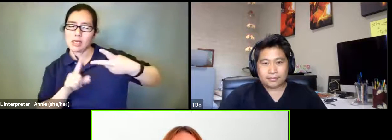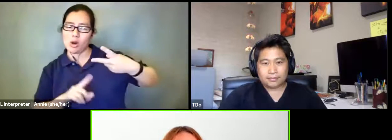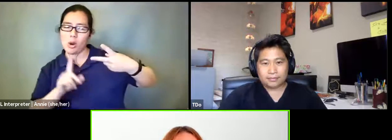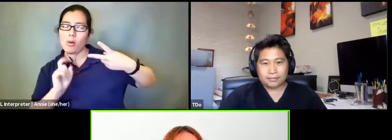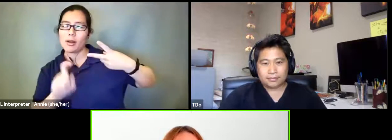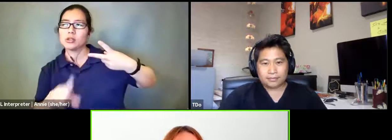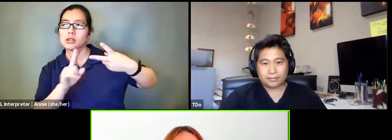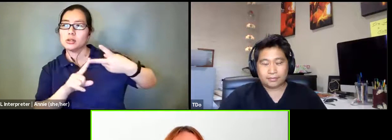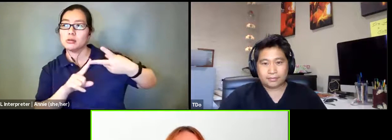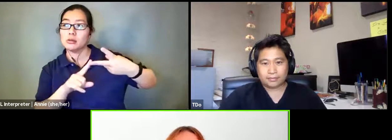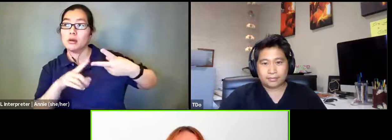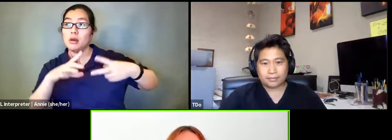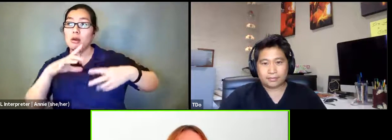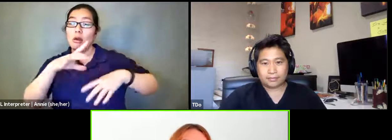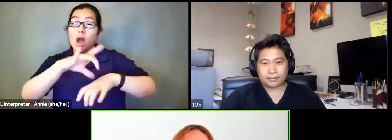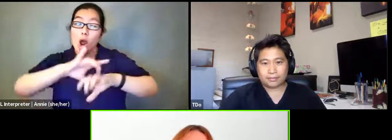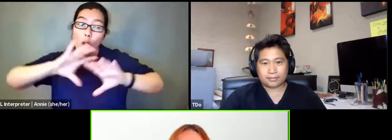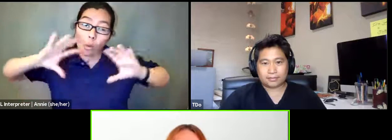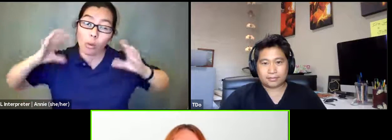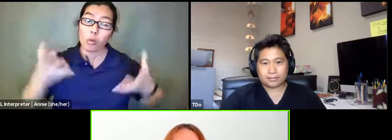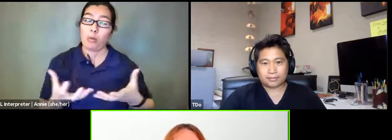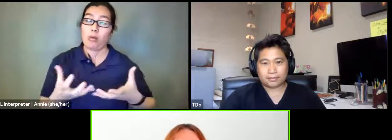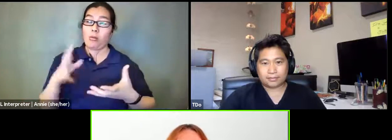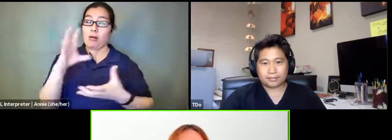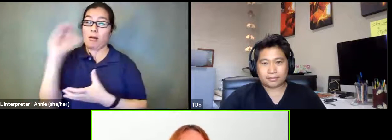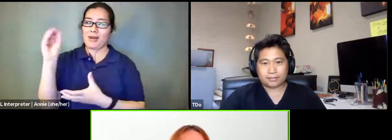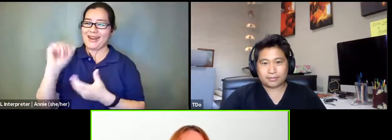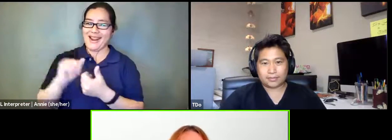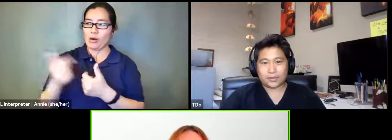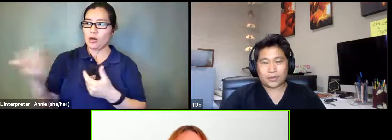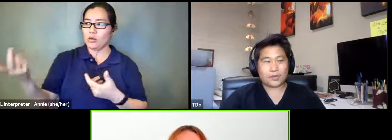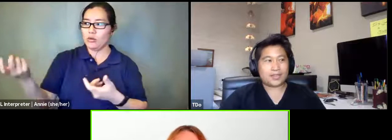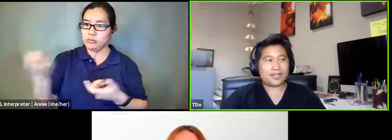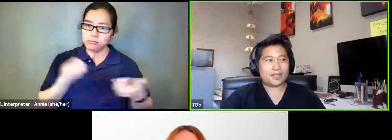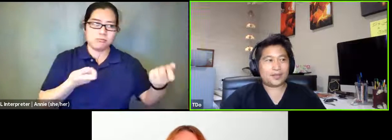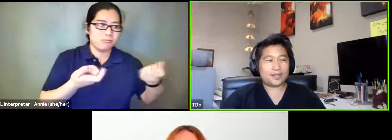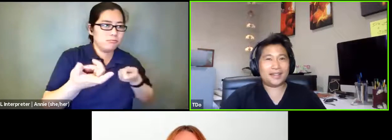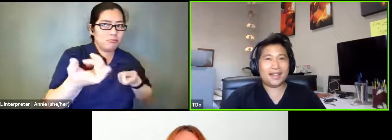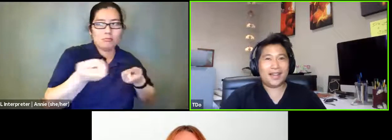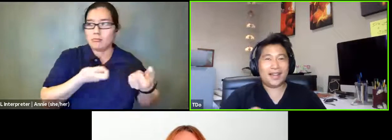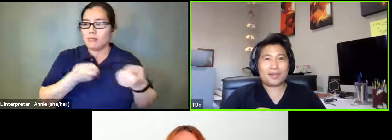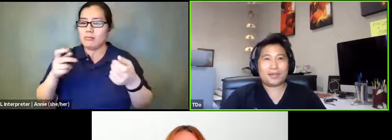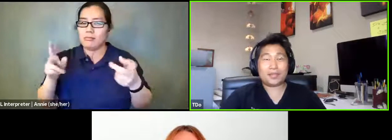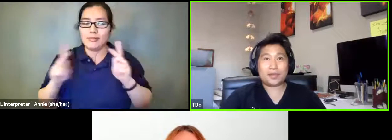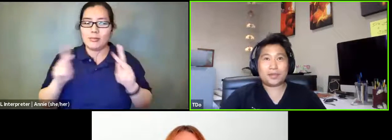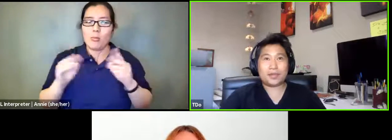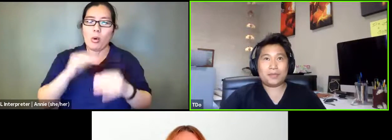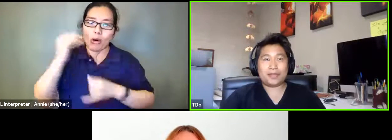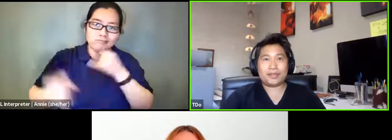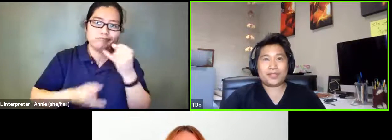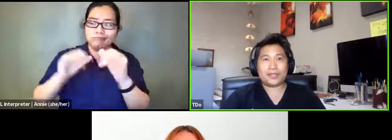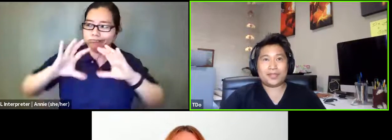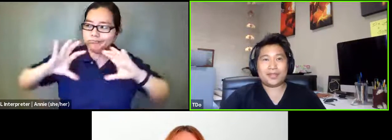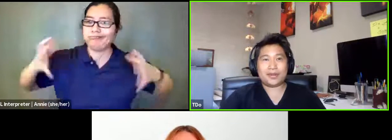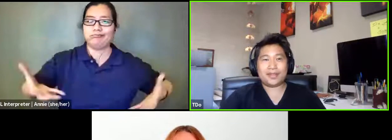wondering how to include people globally in the conversation, if you have any thoughts.’ TDo: That's a good one. In terms of keeping the conversation going,